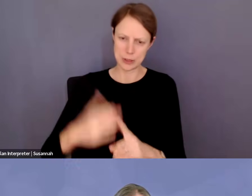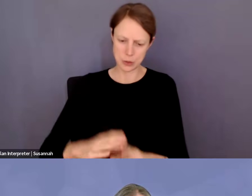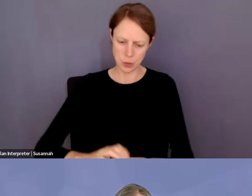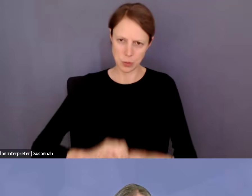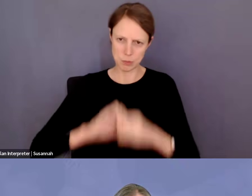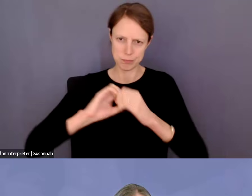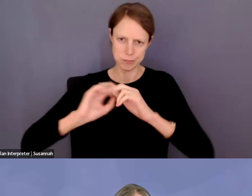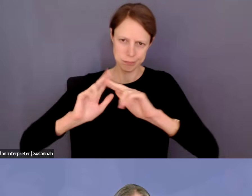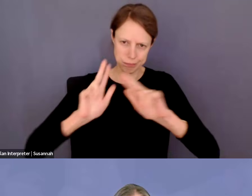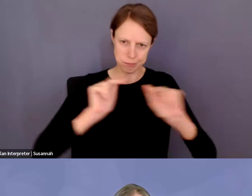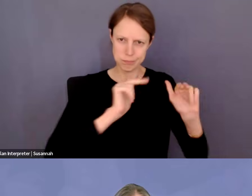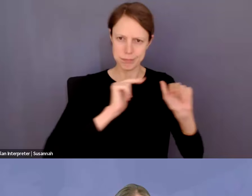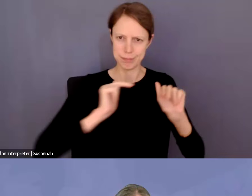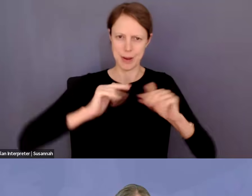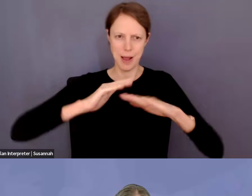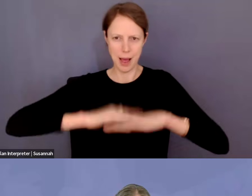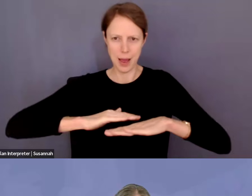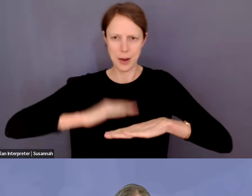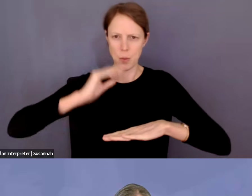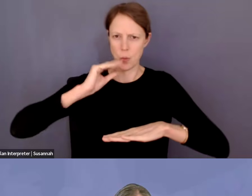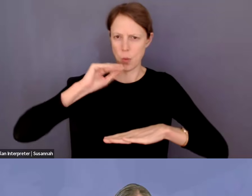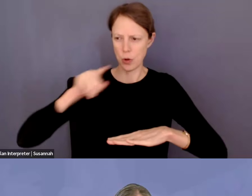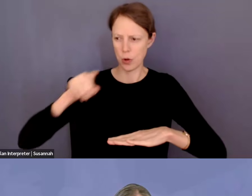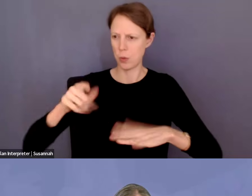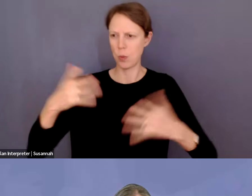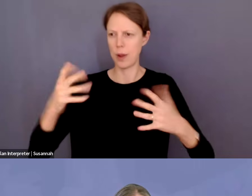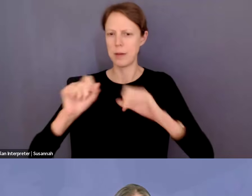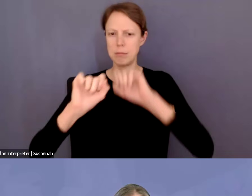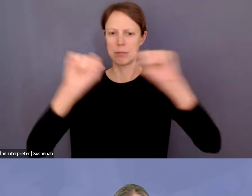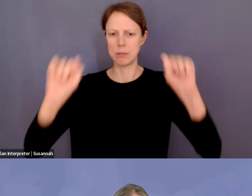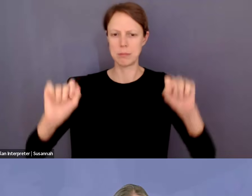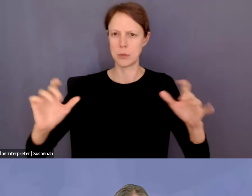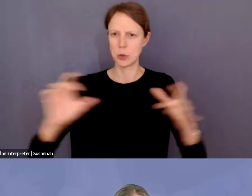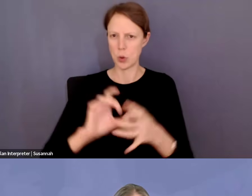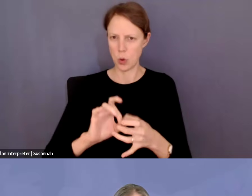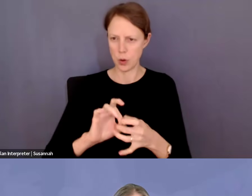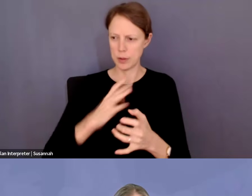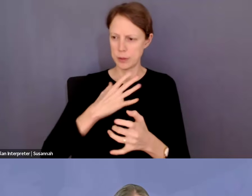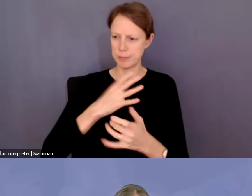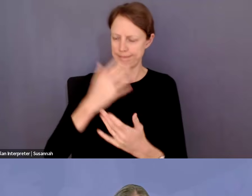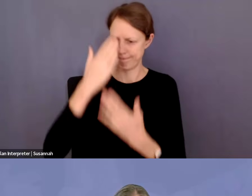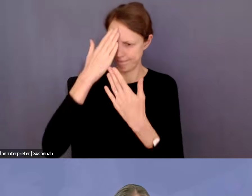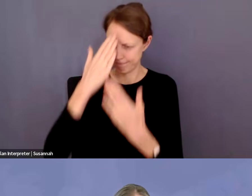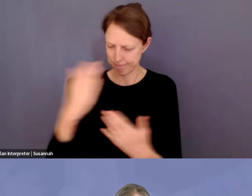and waterways you are joining from today. And pay my deep respects to their Elders past and present